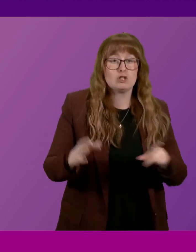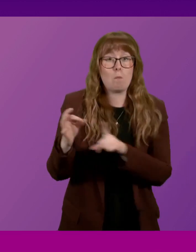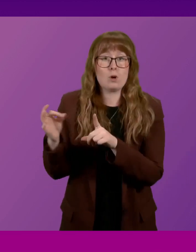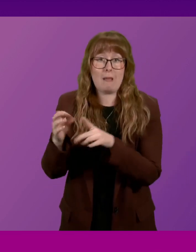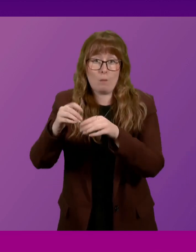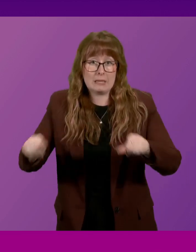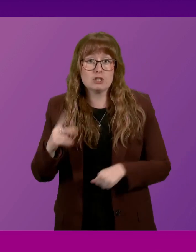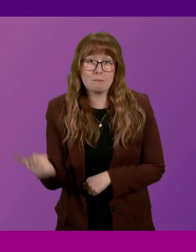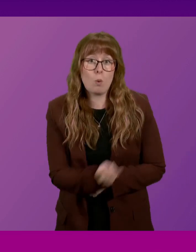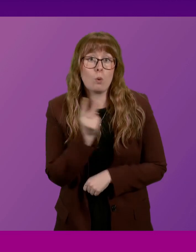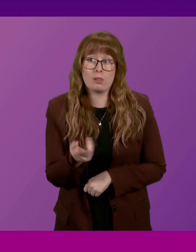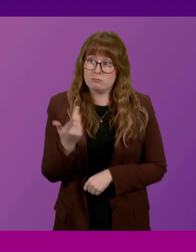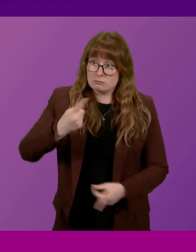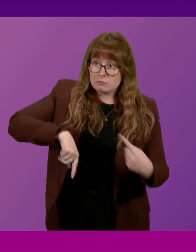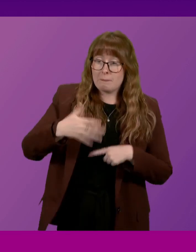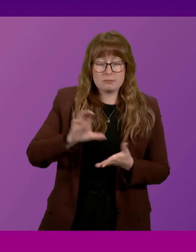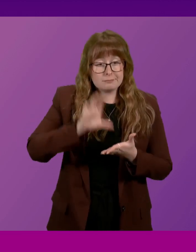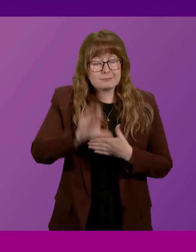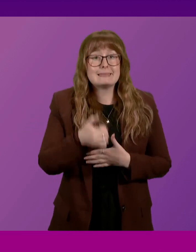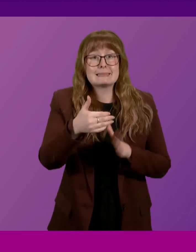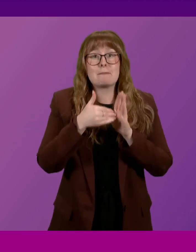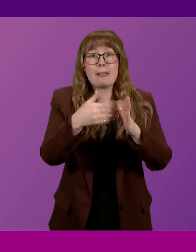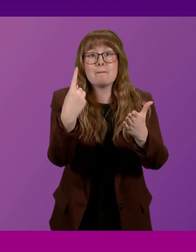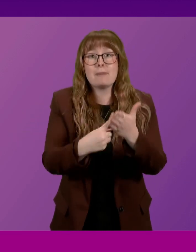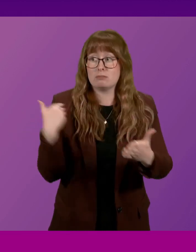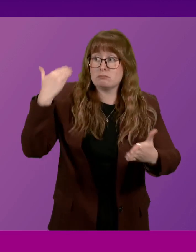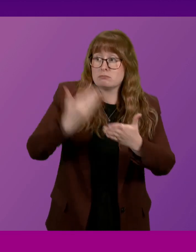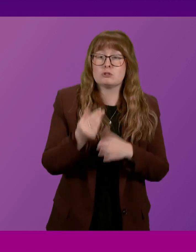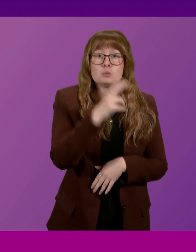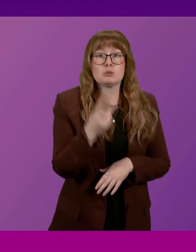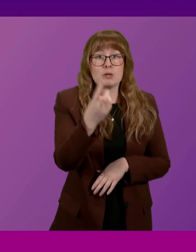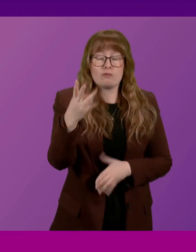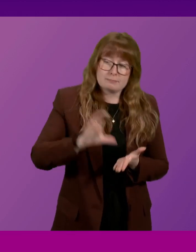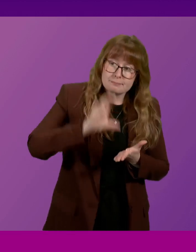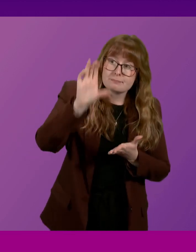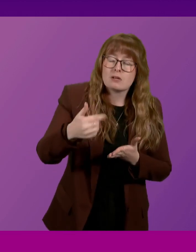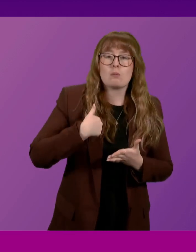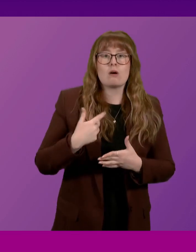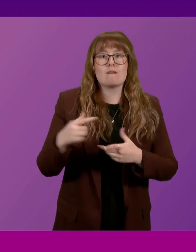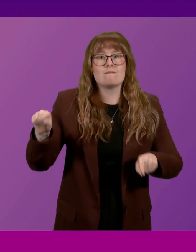Since 2023, we have invested more than £6 million in our violence prevention framework, which